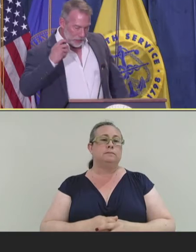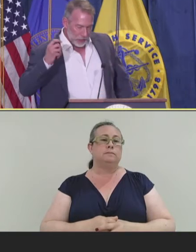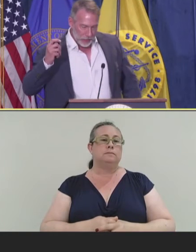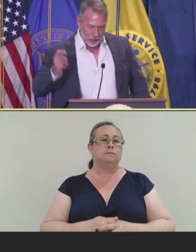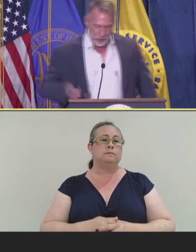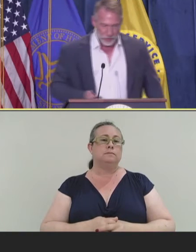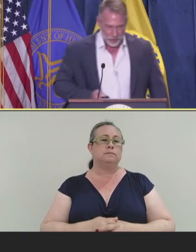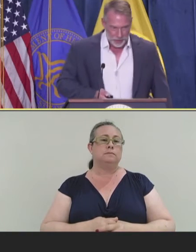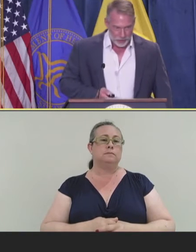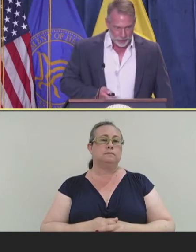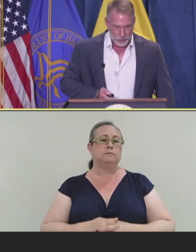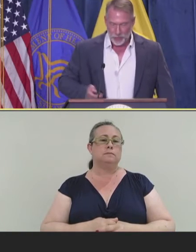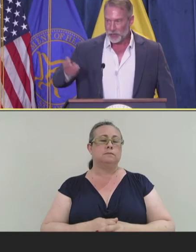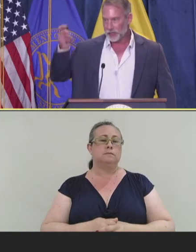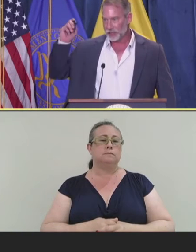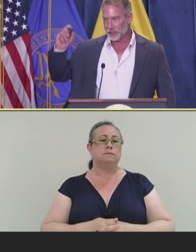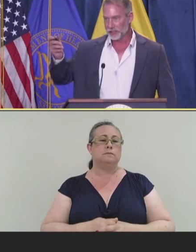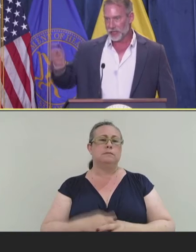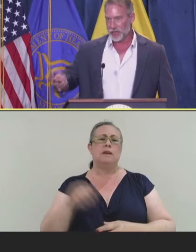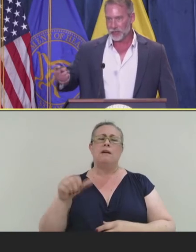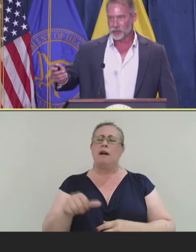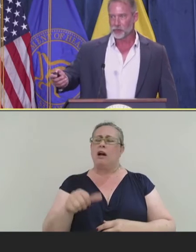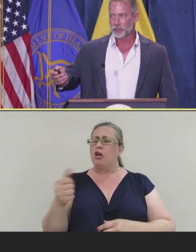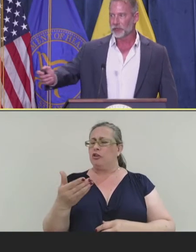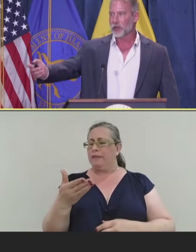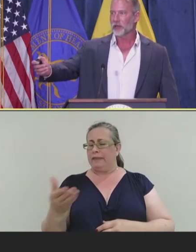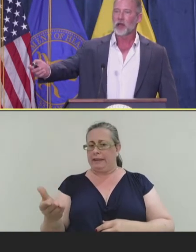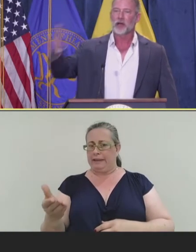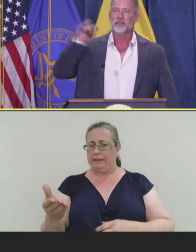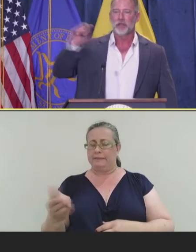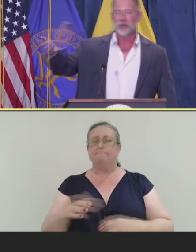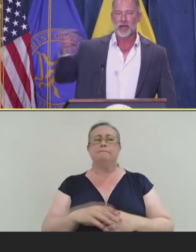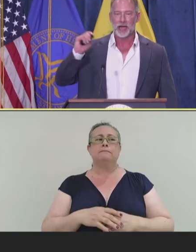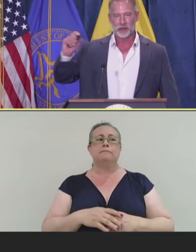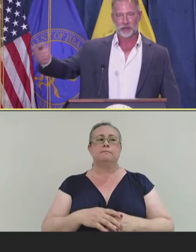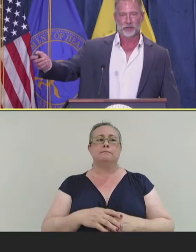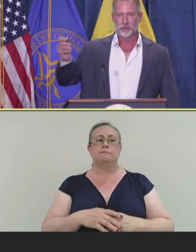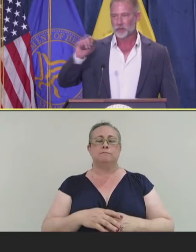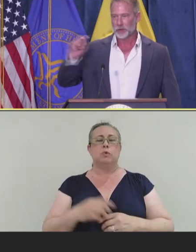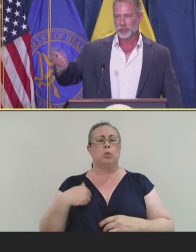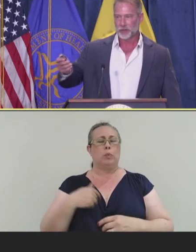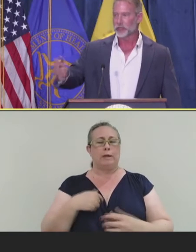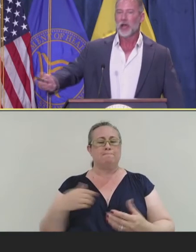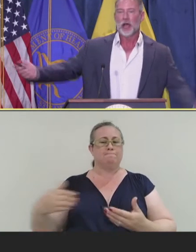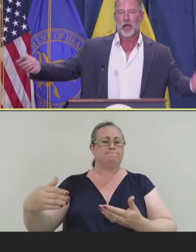The other thing, though, is that, you know, we took a lot of feedback from our CBOs. How